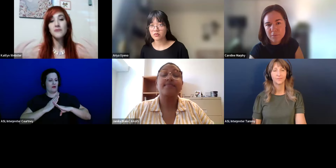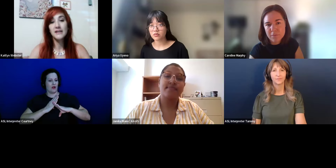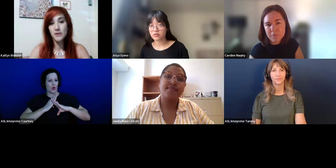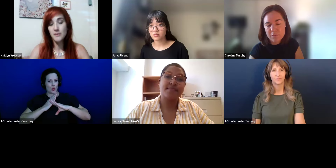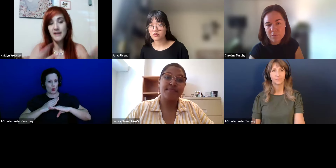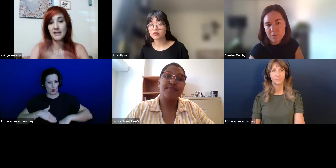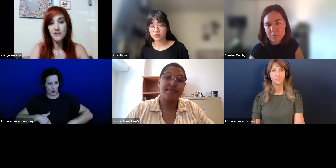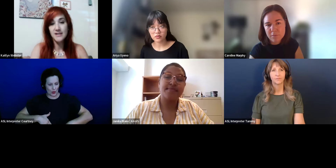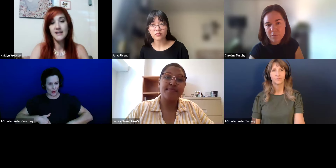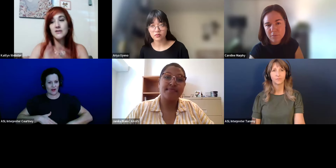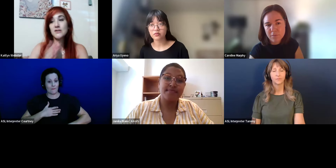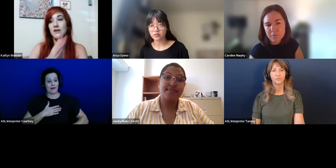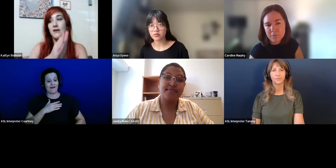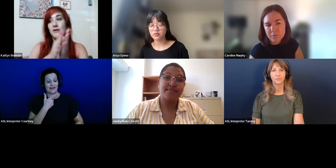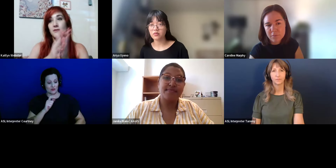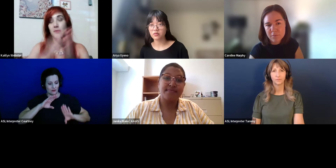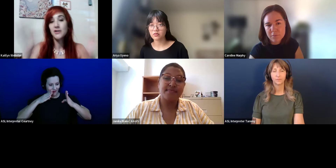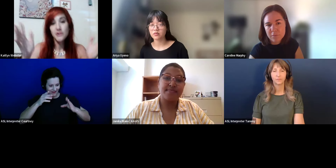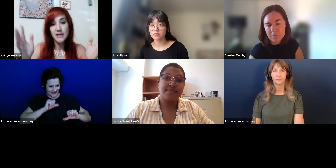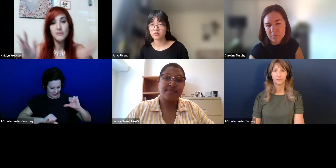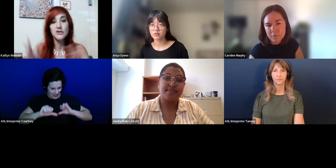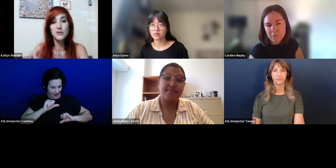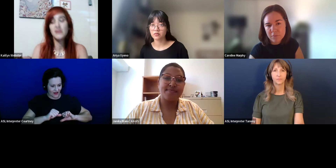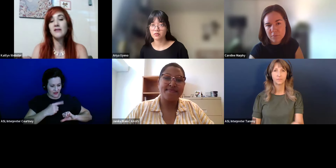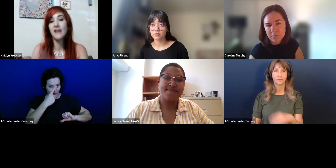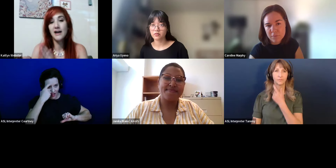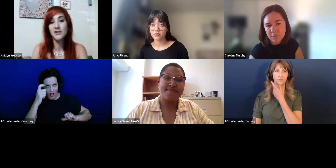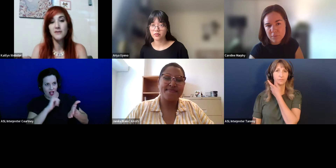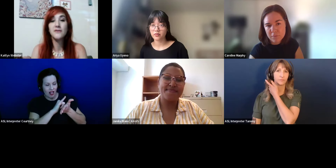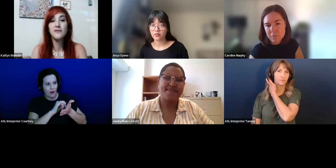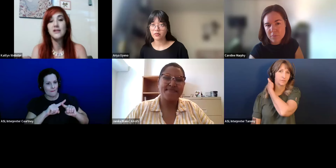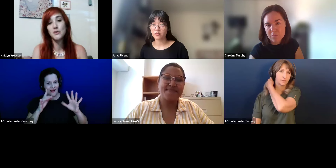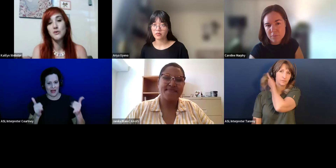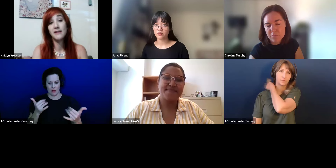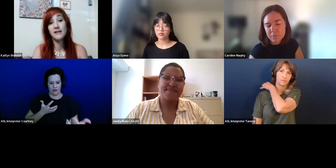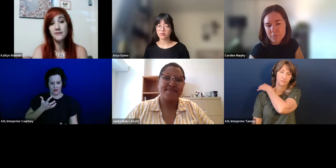really took me interest in science from a dream to a thing that actually fit into my life.